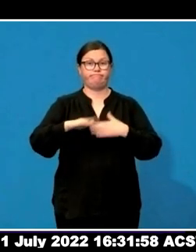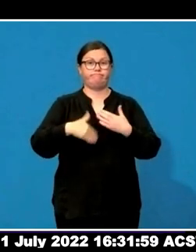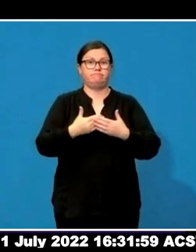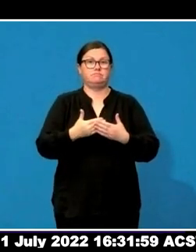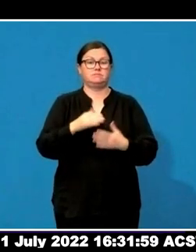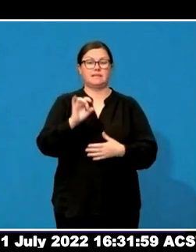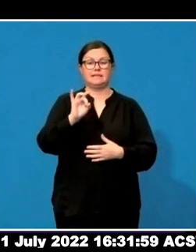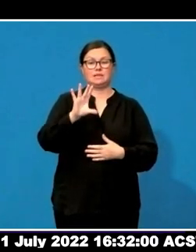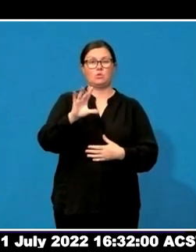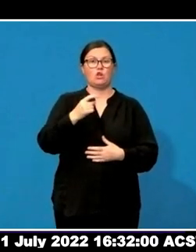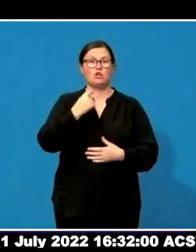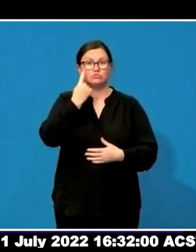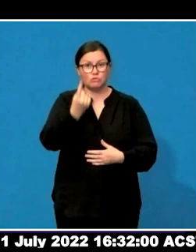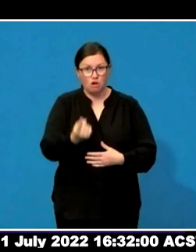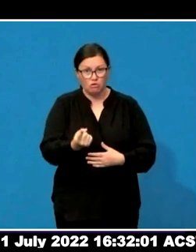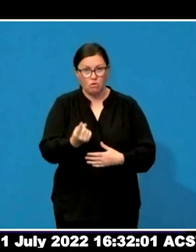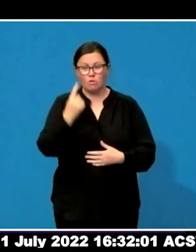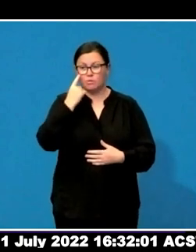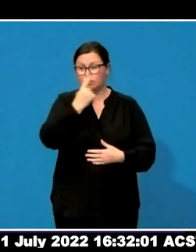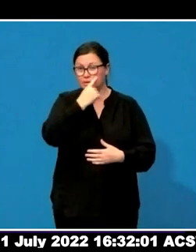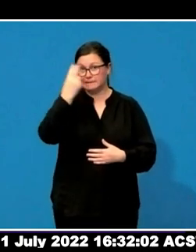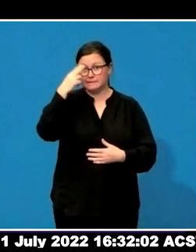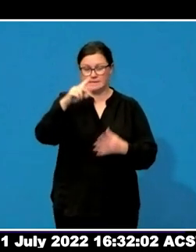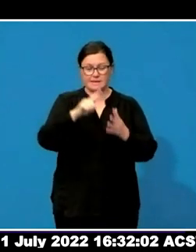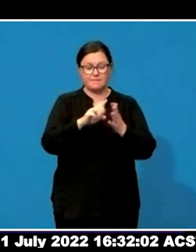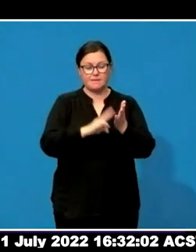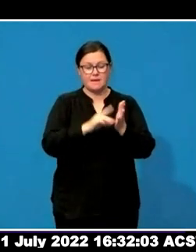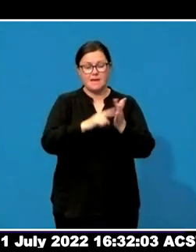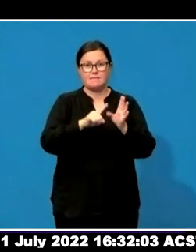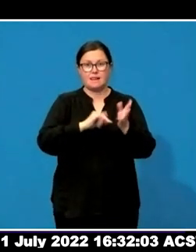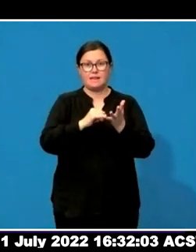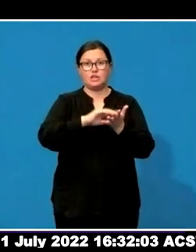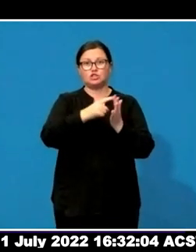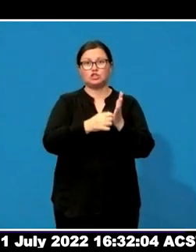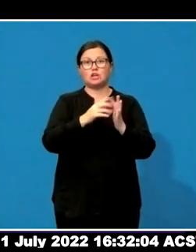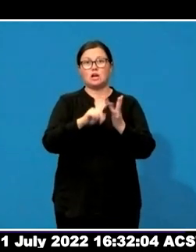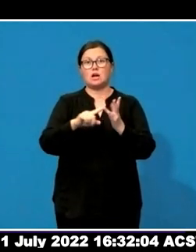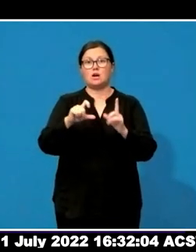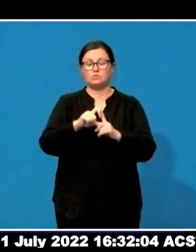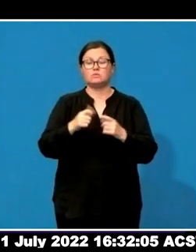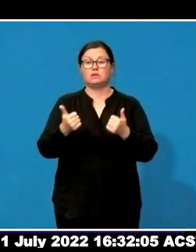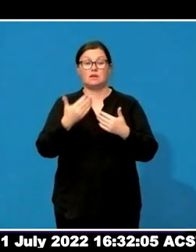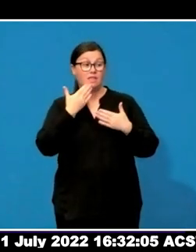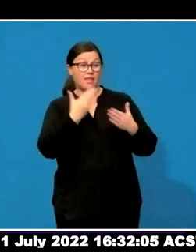Sorry? MR GRIFFIN: Emily Sherwood will be the first witness tomorrow. Thank you again, Ms Barney, for your evidence. We will now adjourn until 10 am tomorrow.